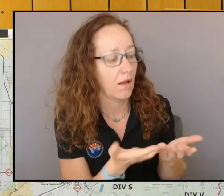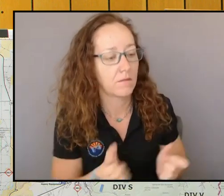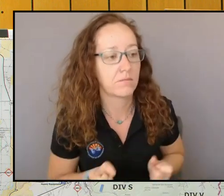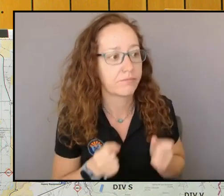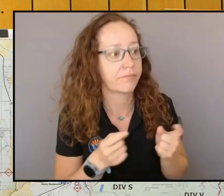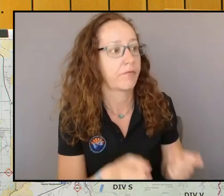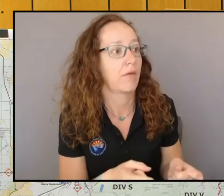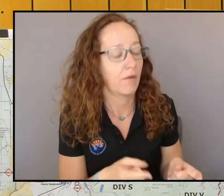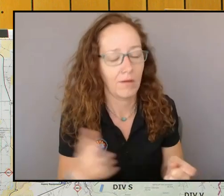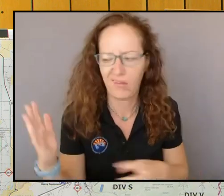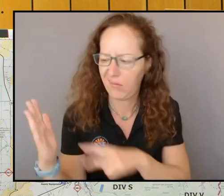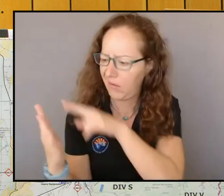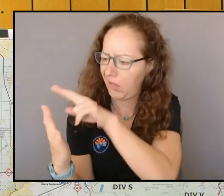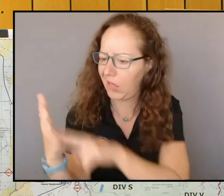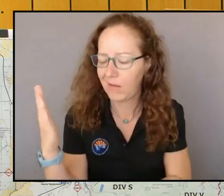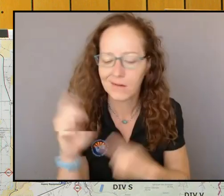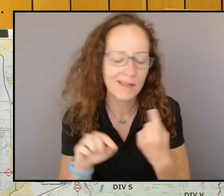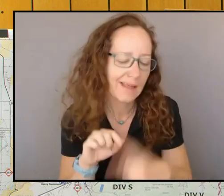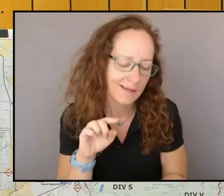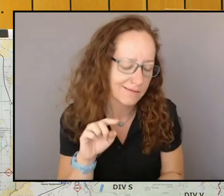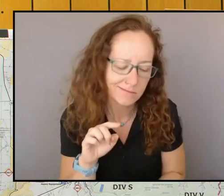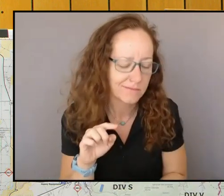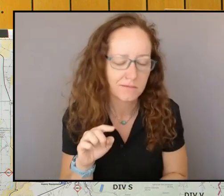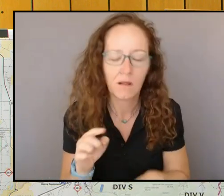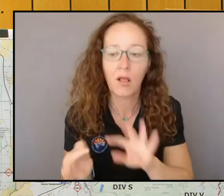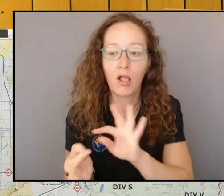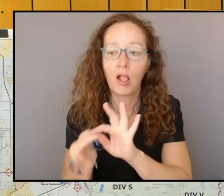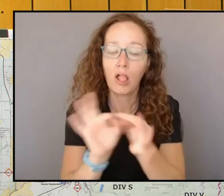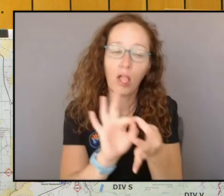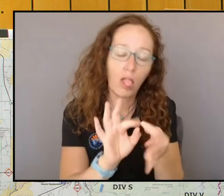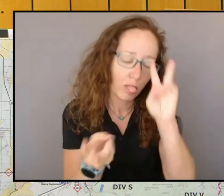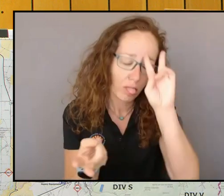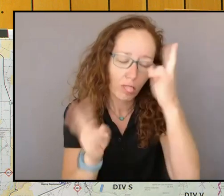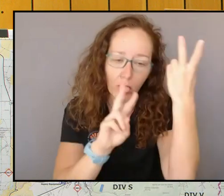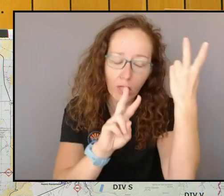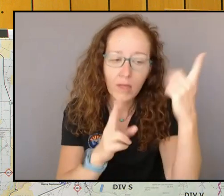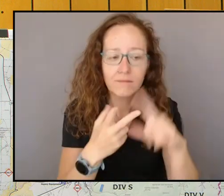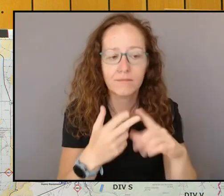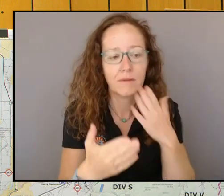outcomes. So there's a couple things that they're going to-- that we're going to be concentrating on today and the